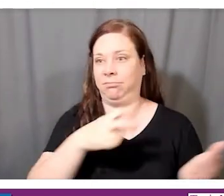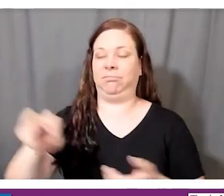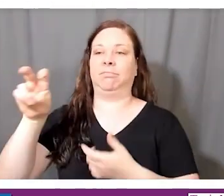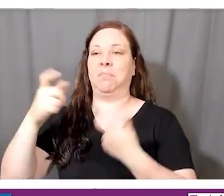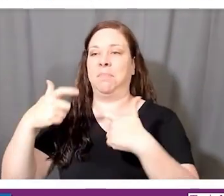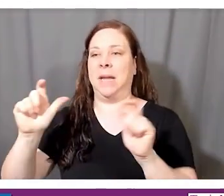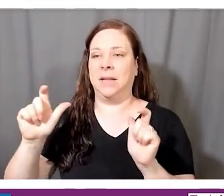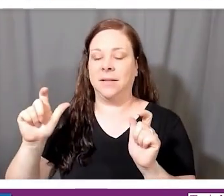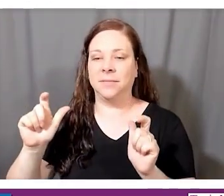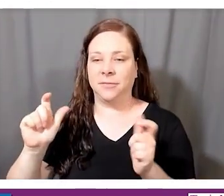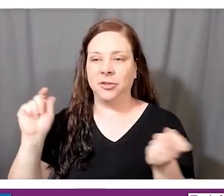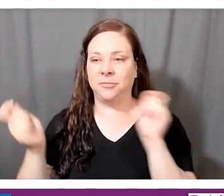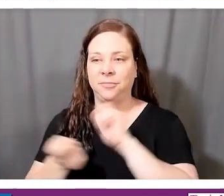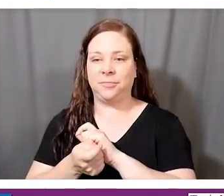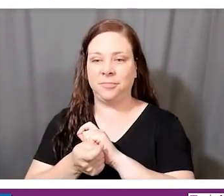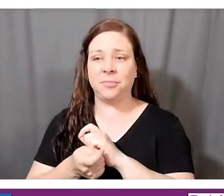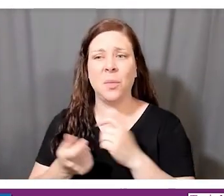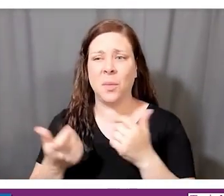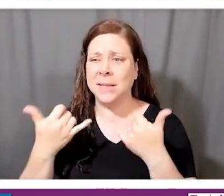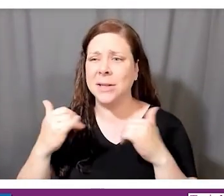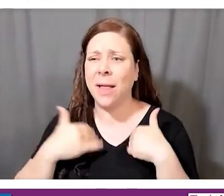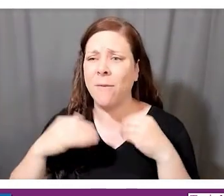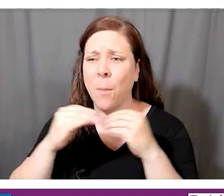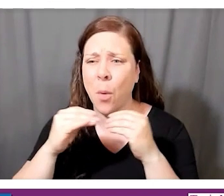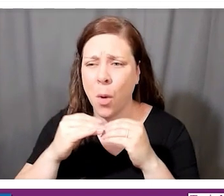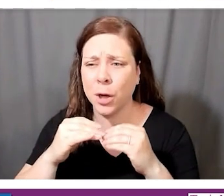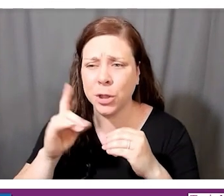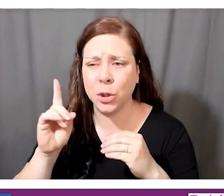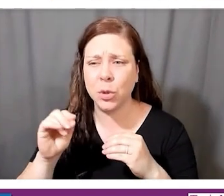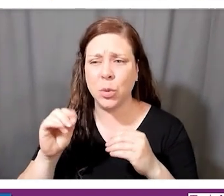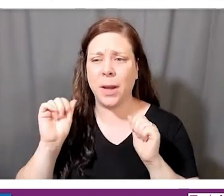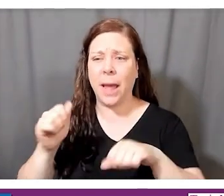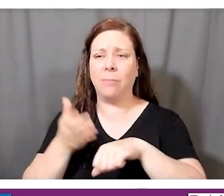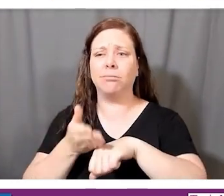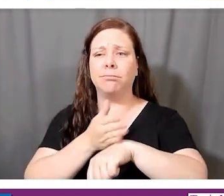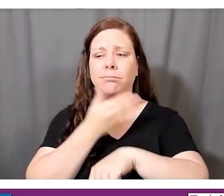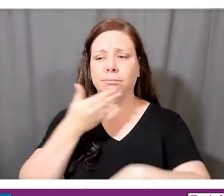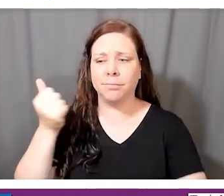Obviously, we have farther to go and we can do better. I think one of the big issues that we're